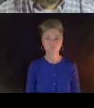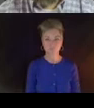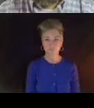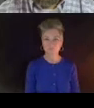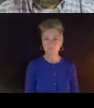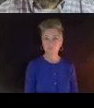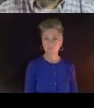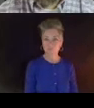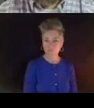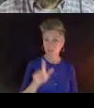Liberated.